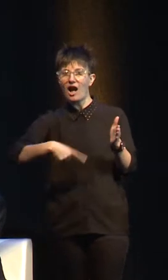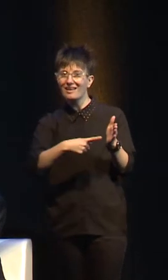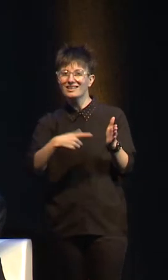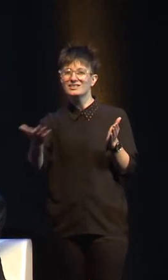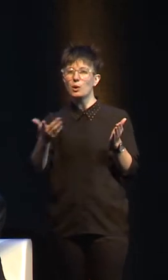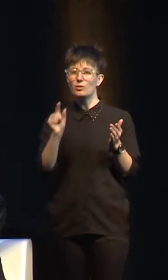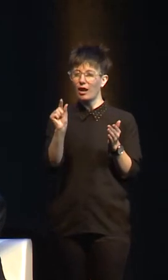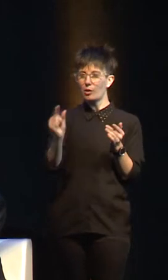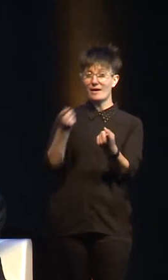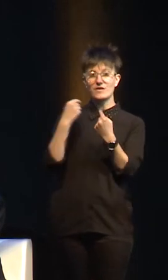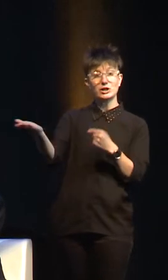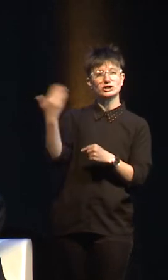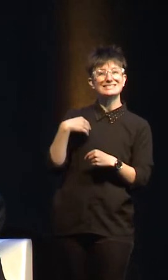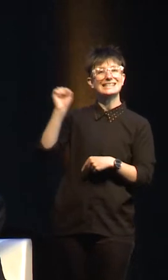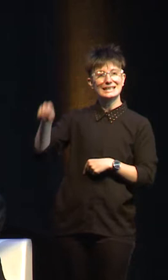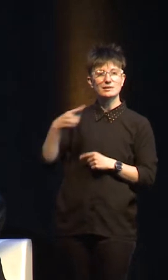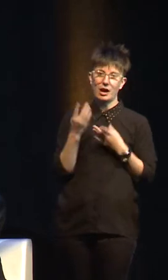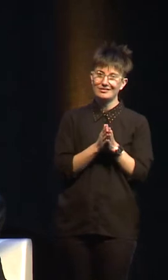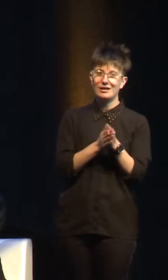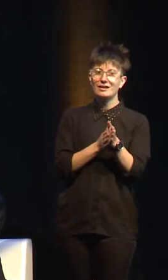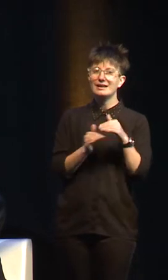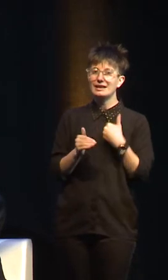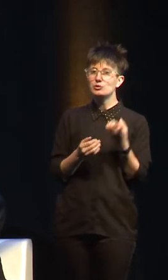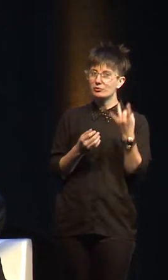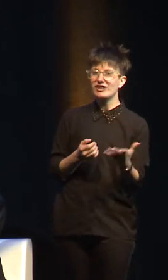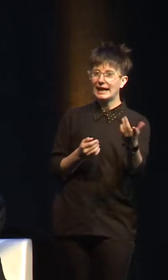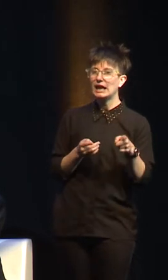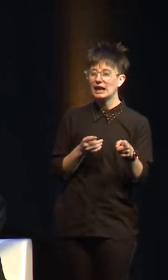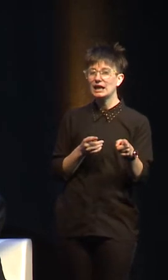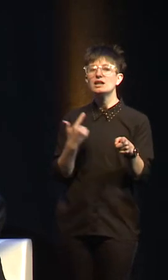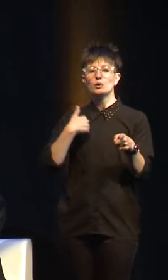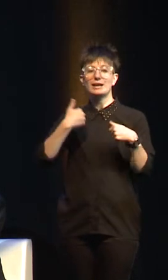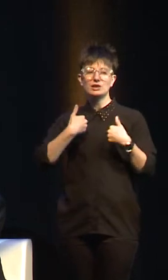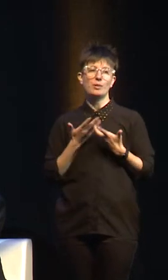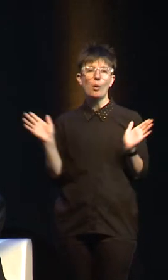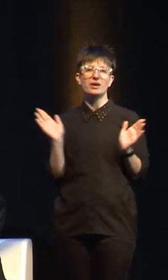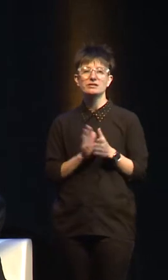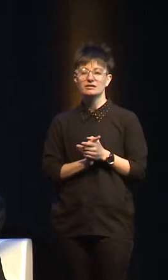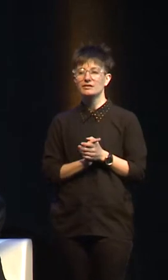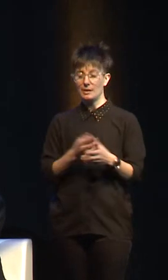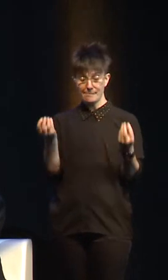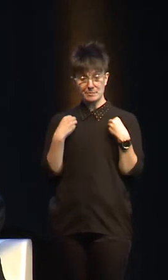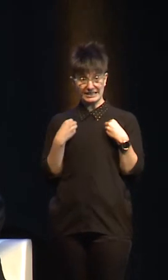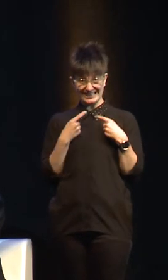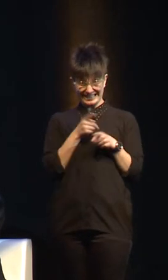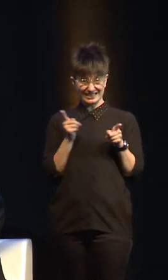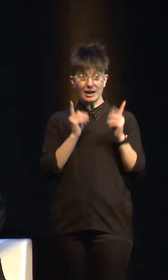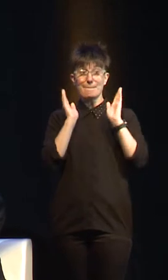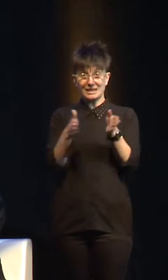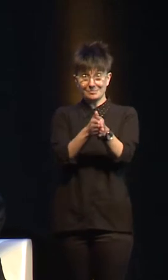and the carbon abatement potential. All that stuff needs to be really open. So I would say businesses have to be ahead, but we need feedback.